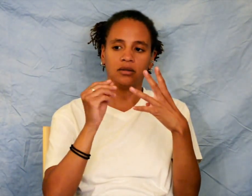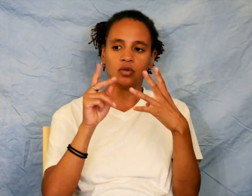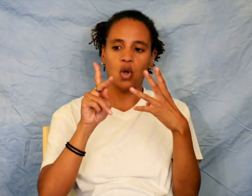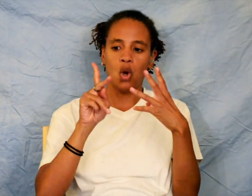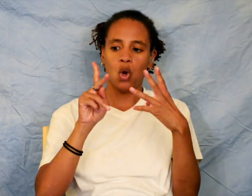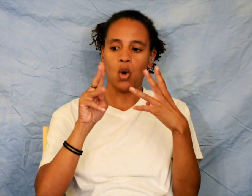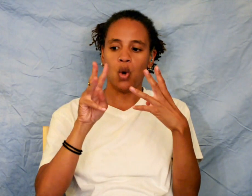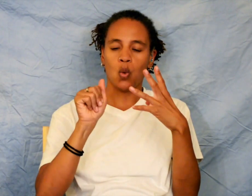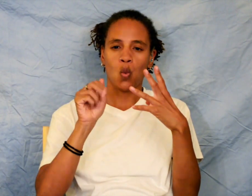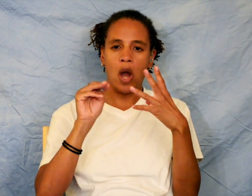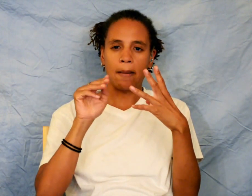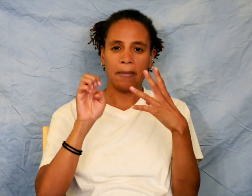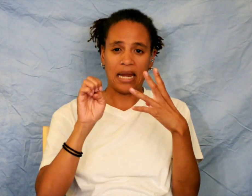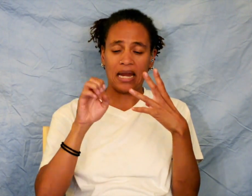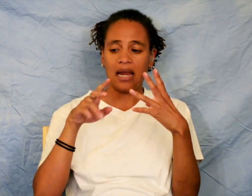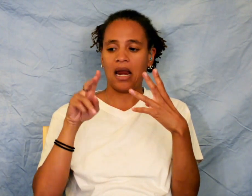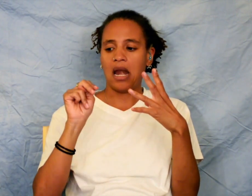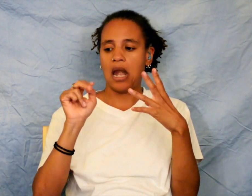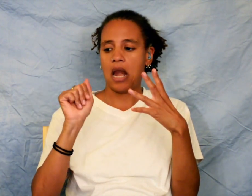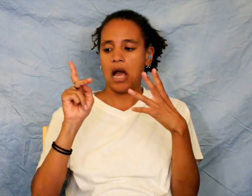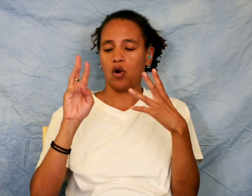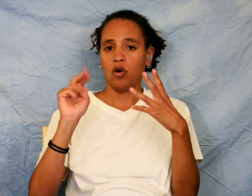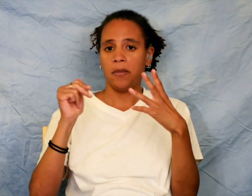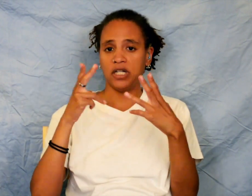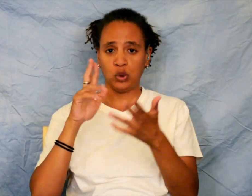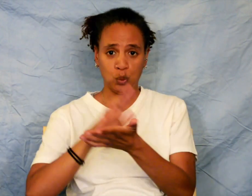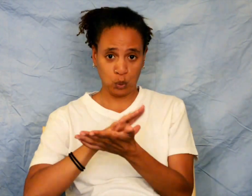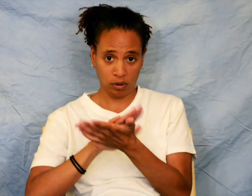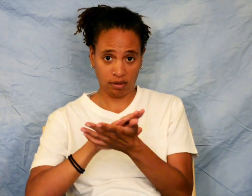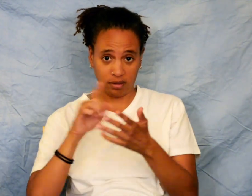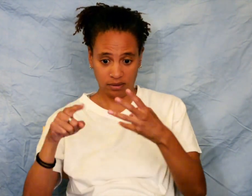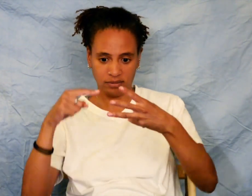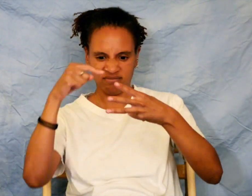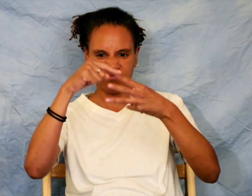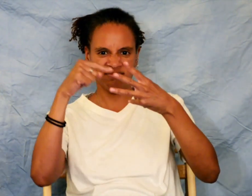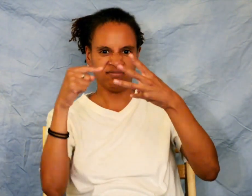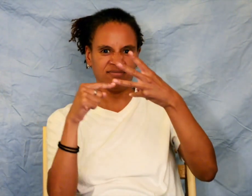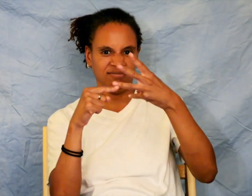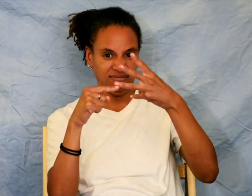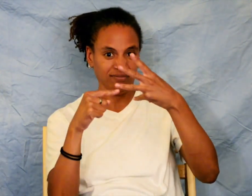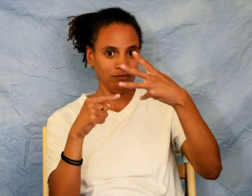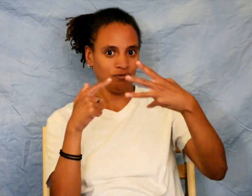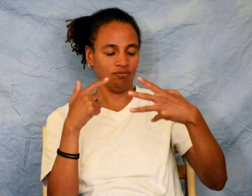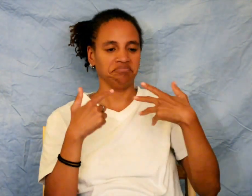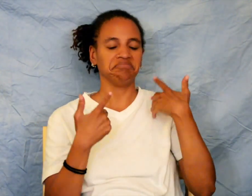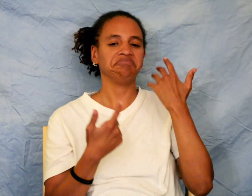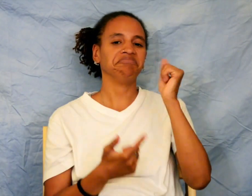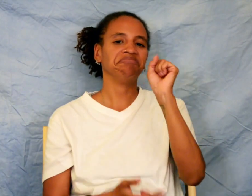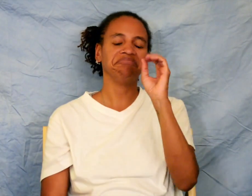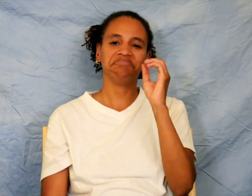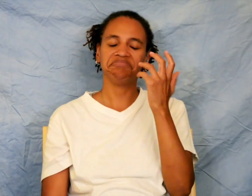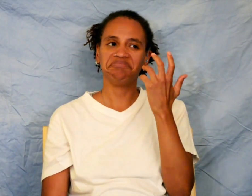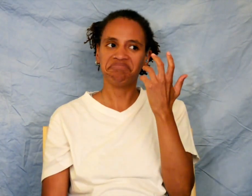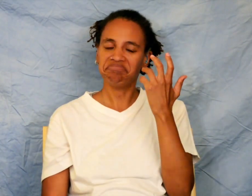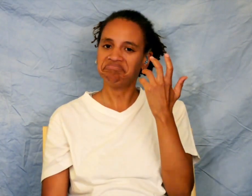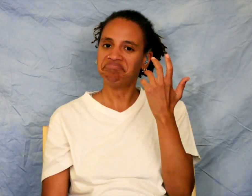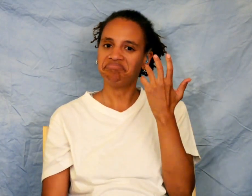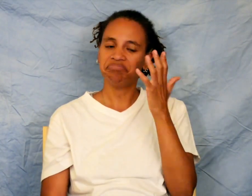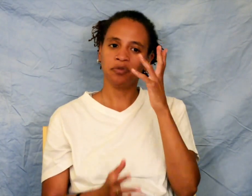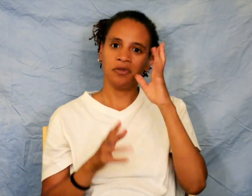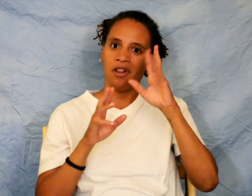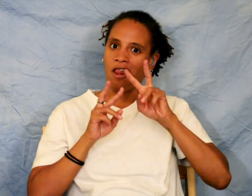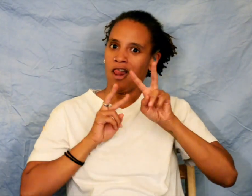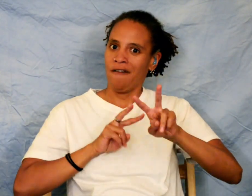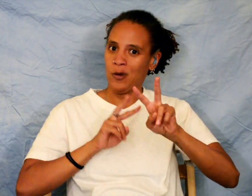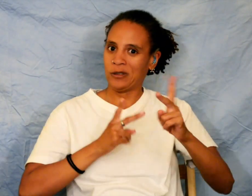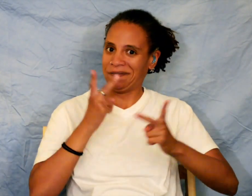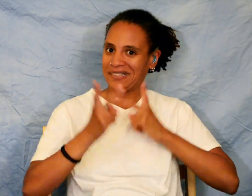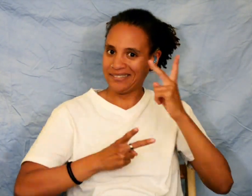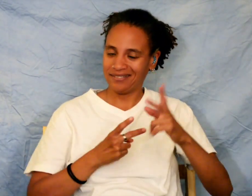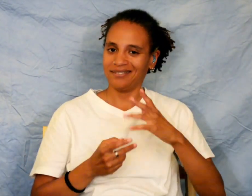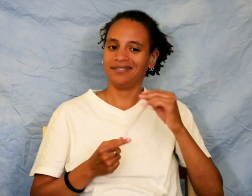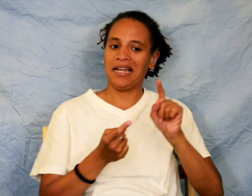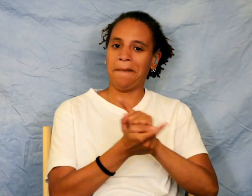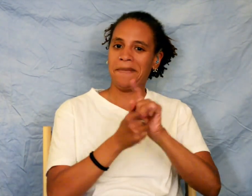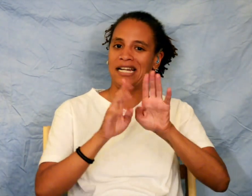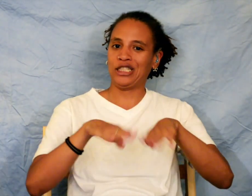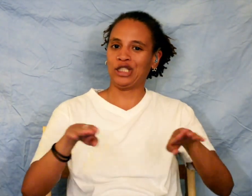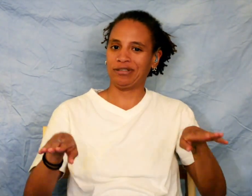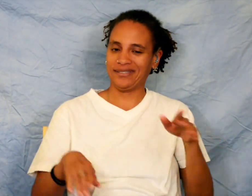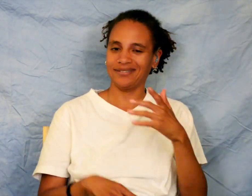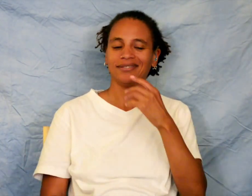the Kwame Nkrumah school. I look forward to going to the schools and meeting the children.